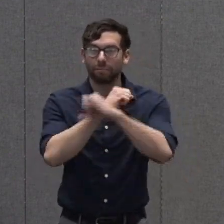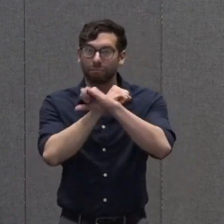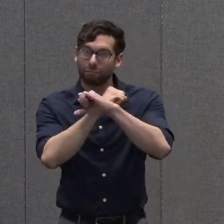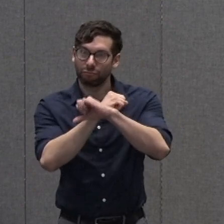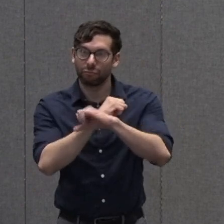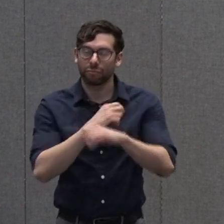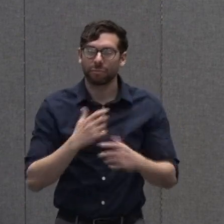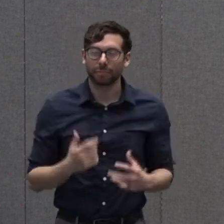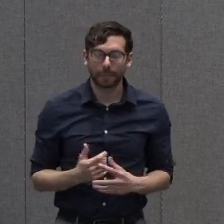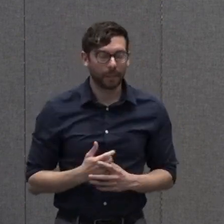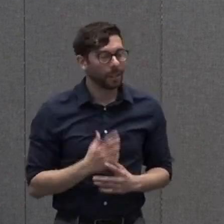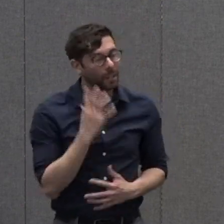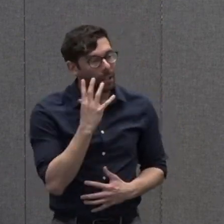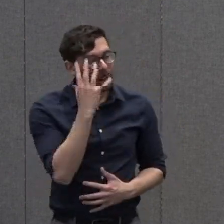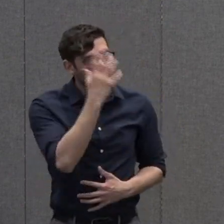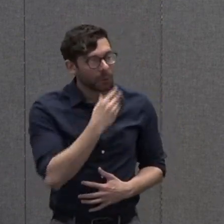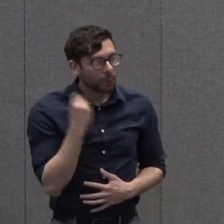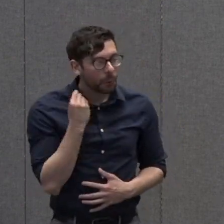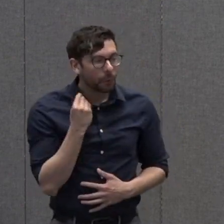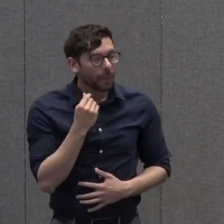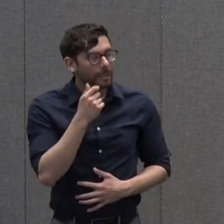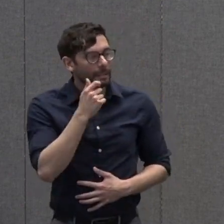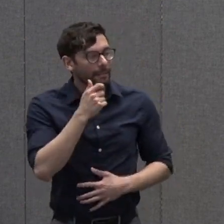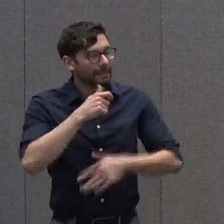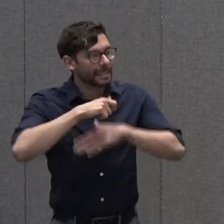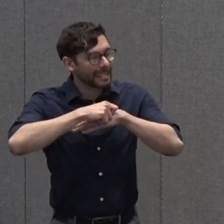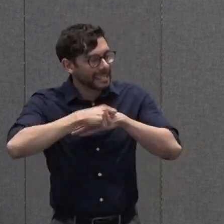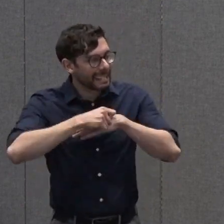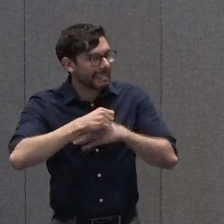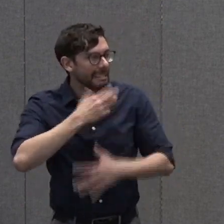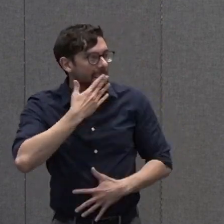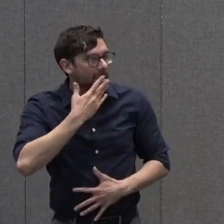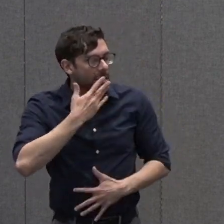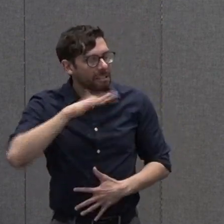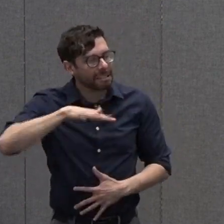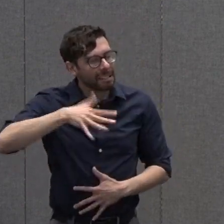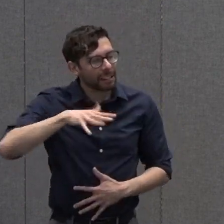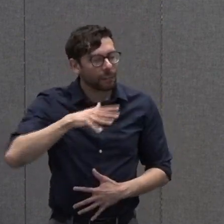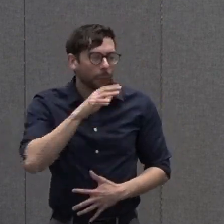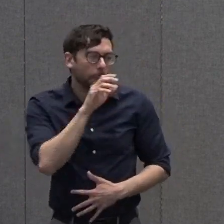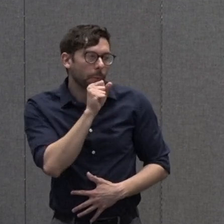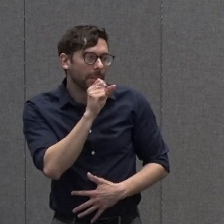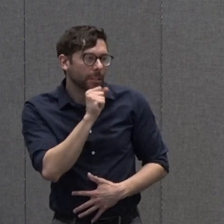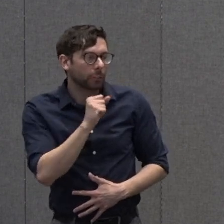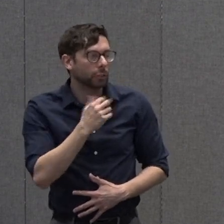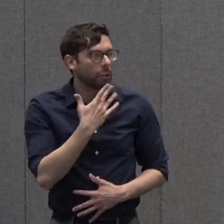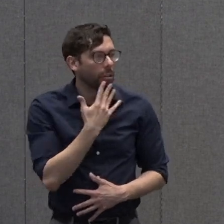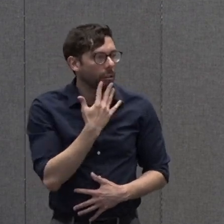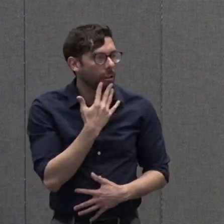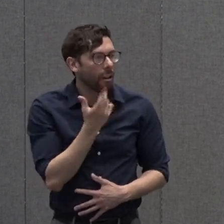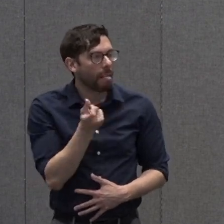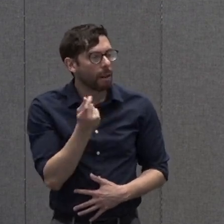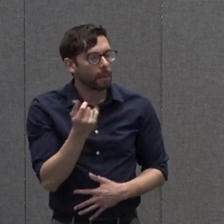she's got a beautiful color to her skin, I don't know if you can really see, but she's kind of orange, and then has some yellowish parts,